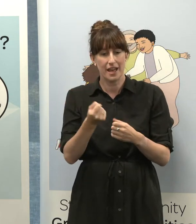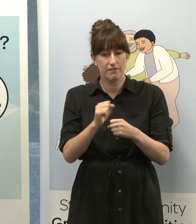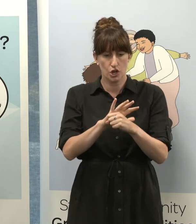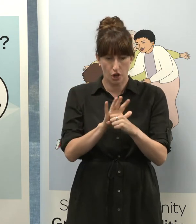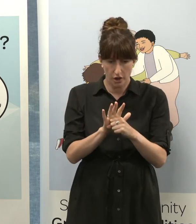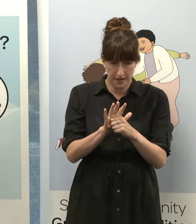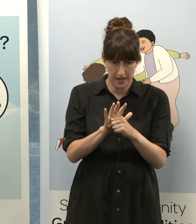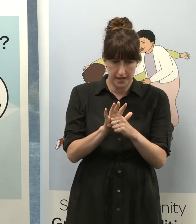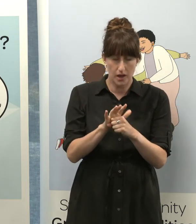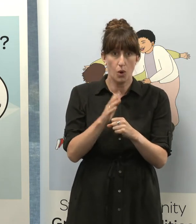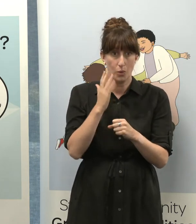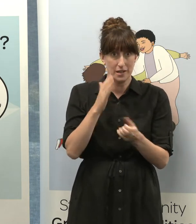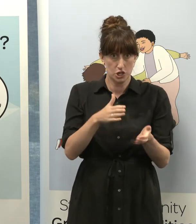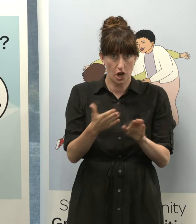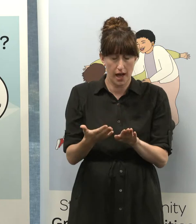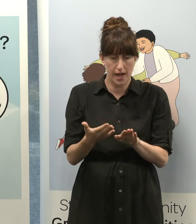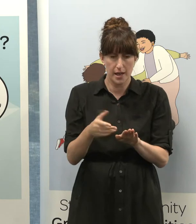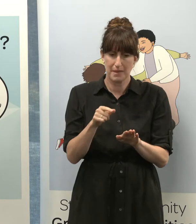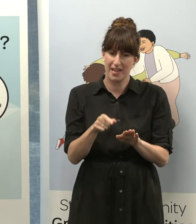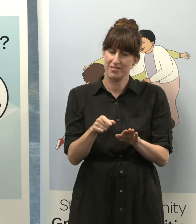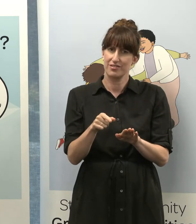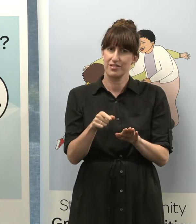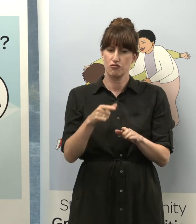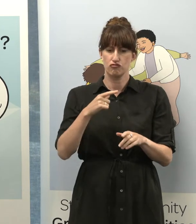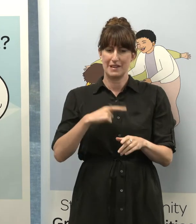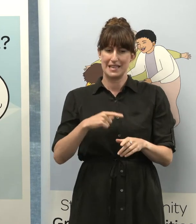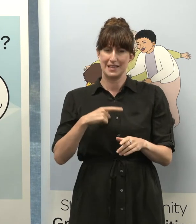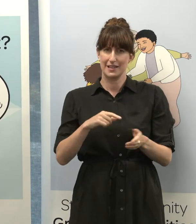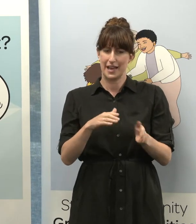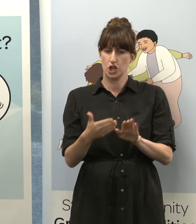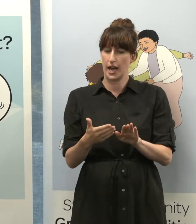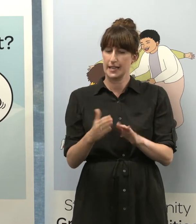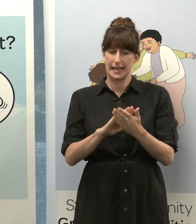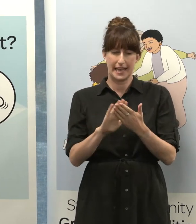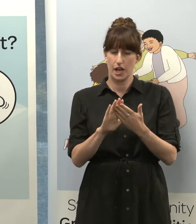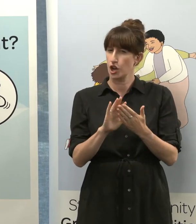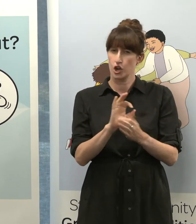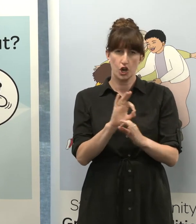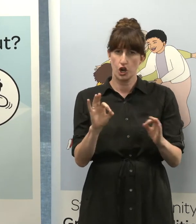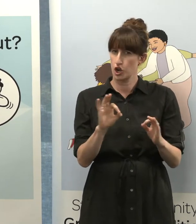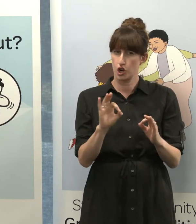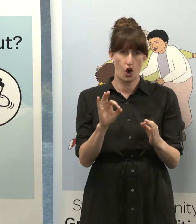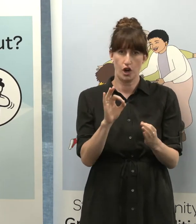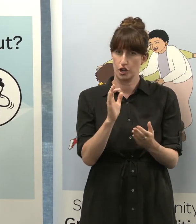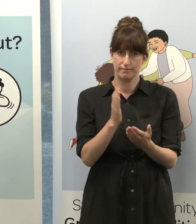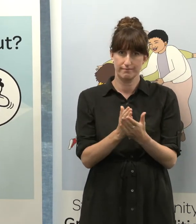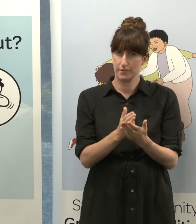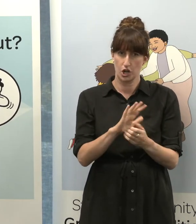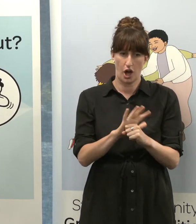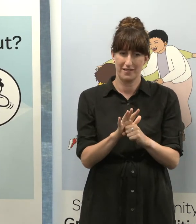The second group is people who had or were subsequently found